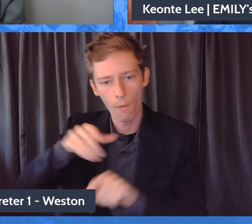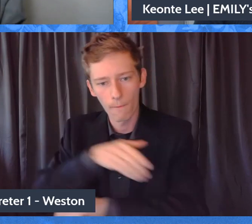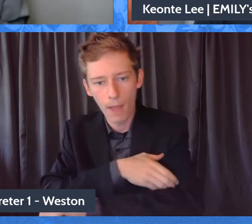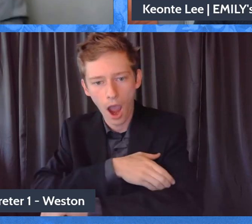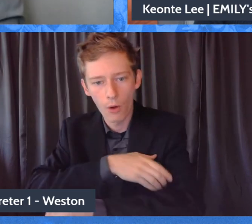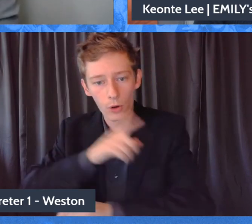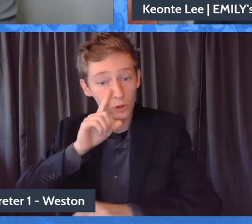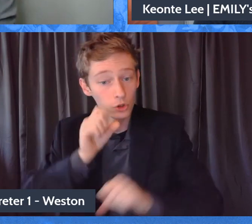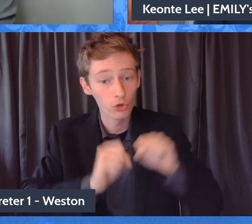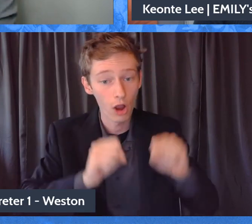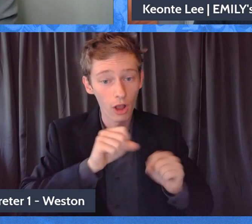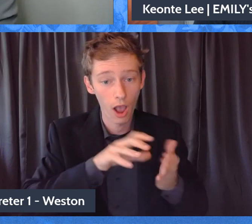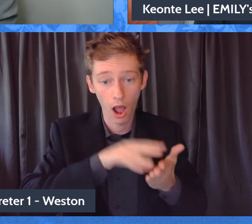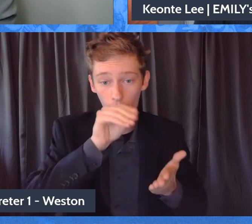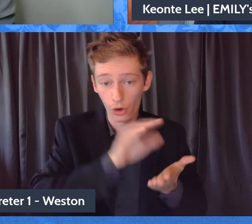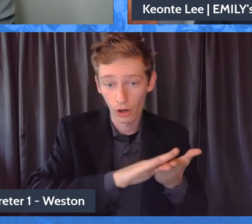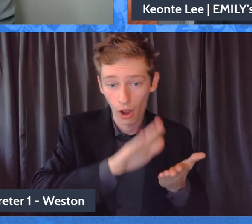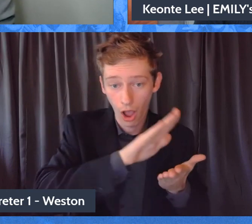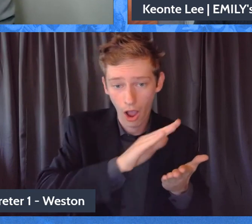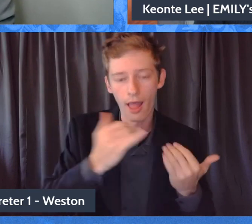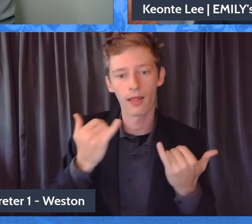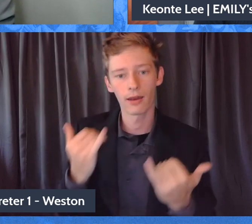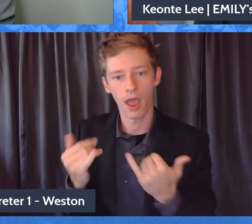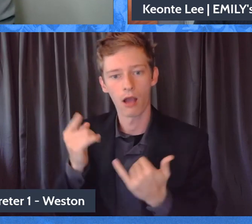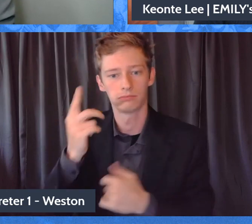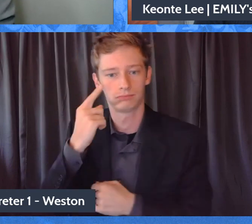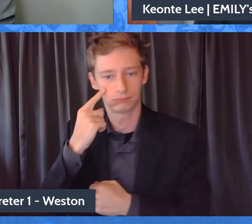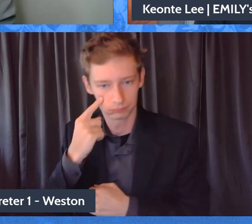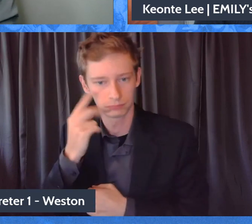and I saw in my day-to-day life as a kid.